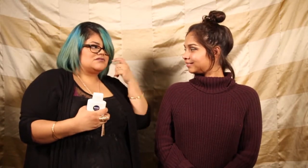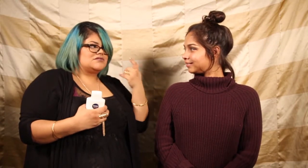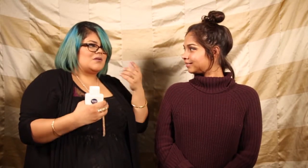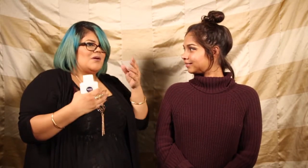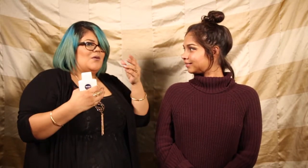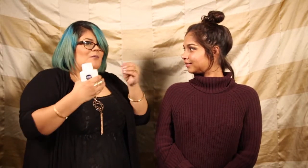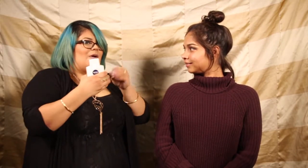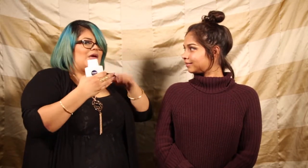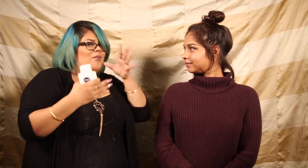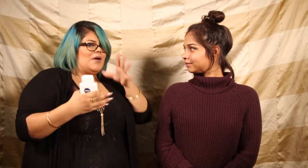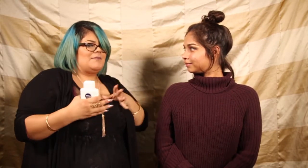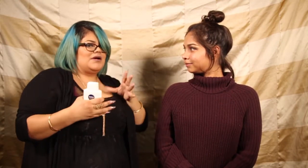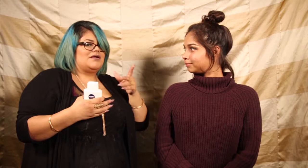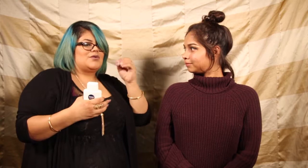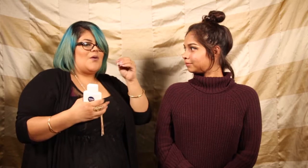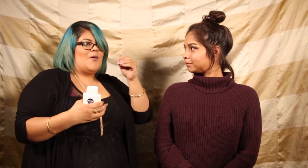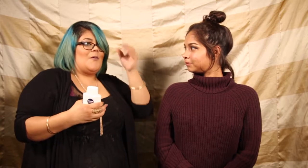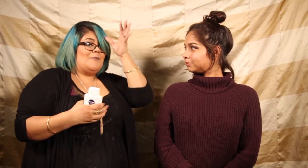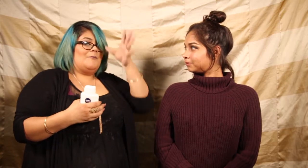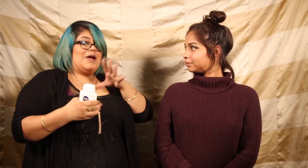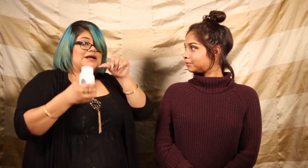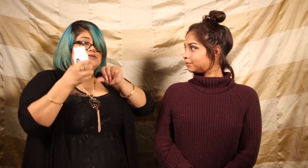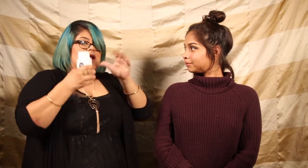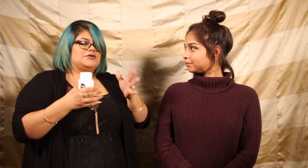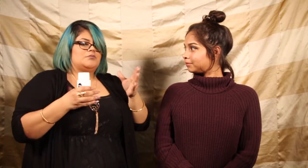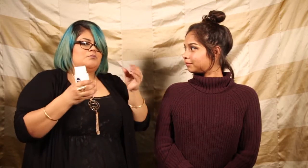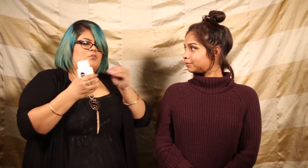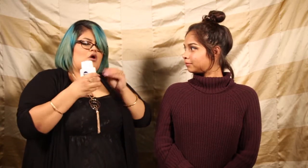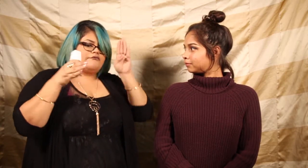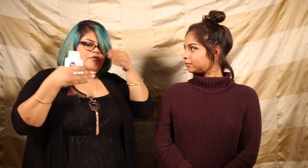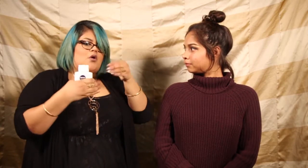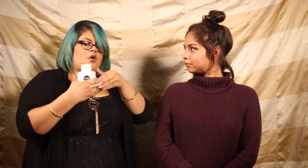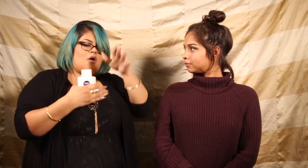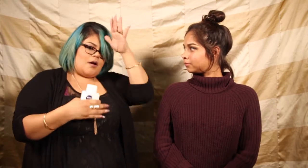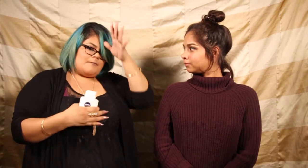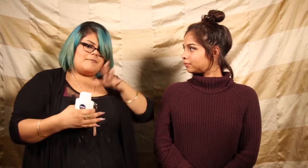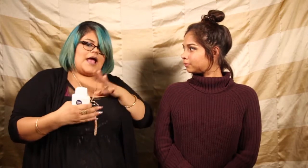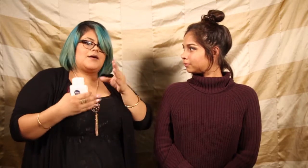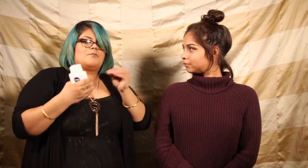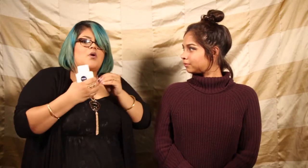more than woman..so sciencist more focus on men product